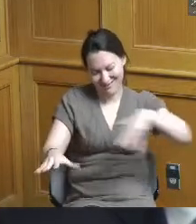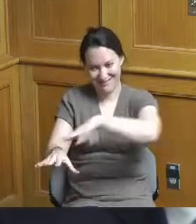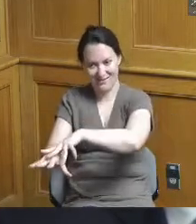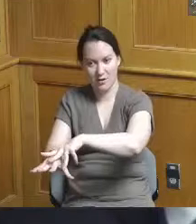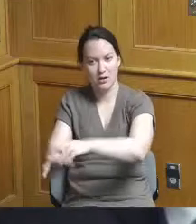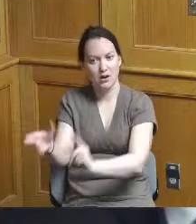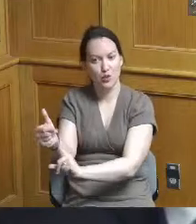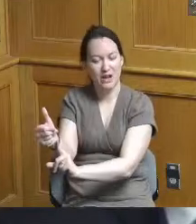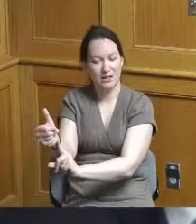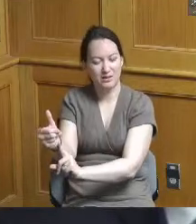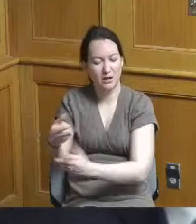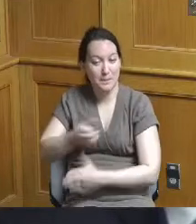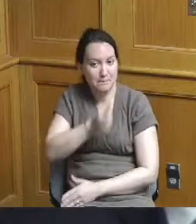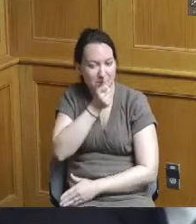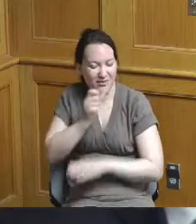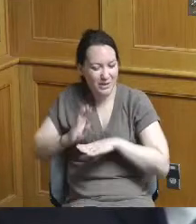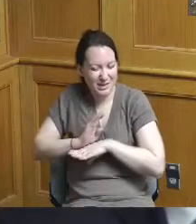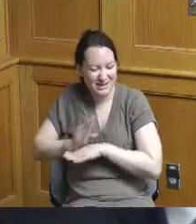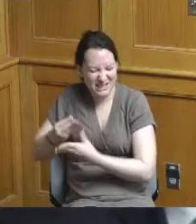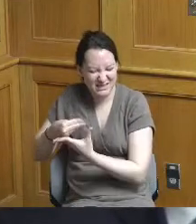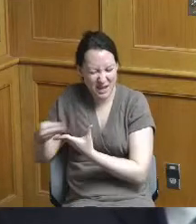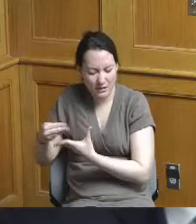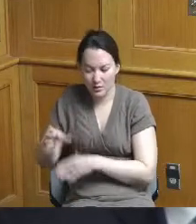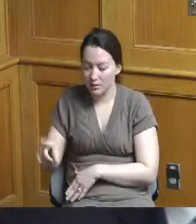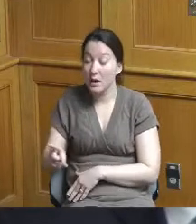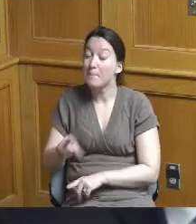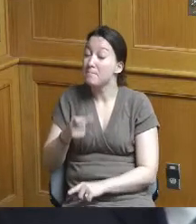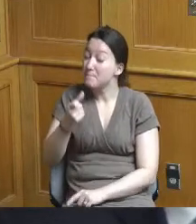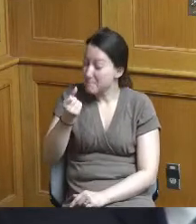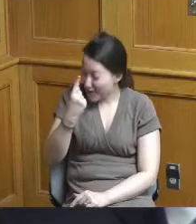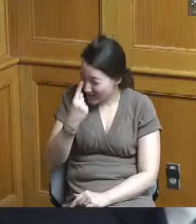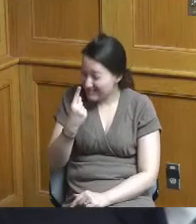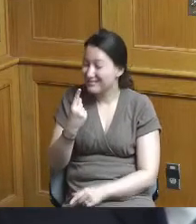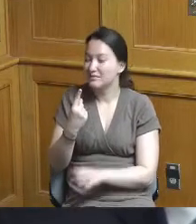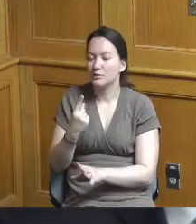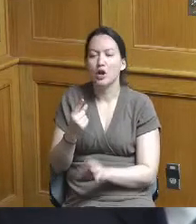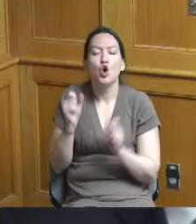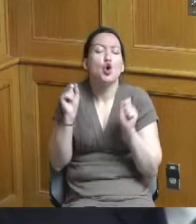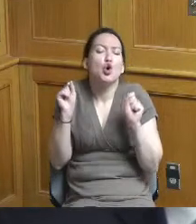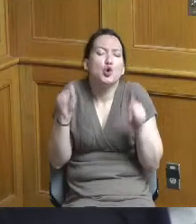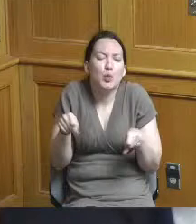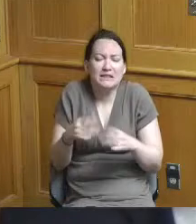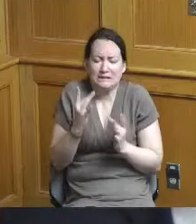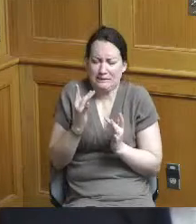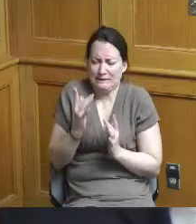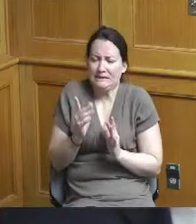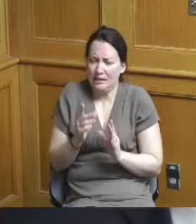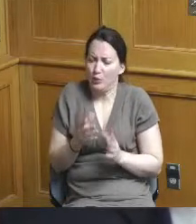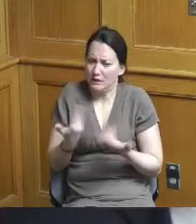financed Hotel but it was within it was Within Reach it was going to be a a heavy lift but it